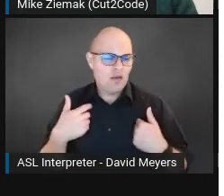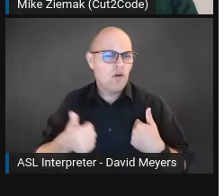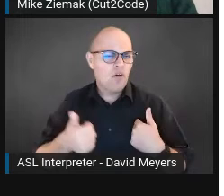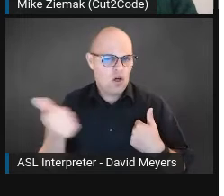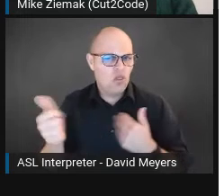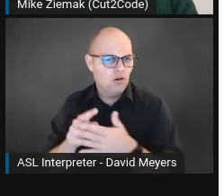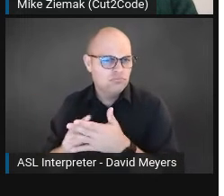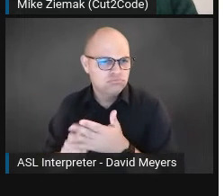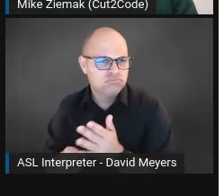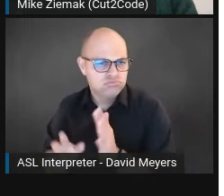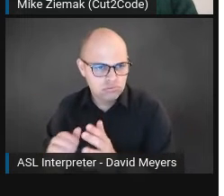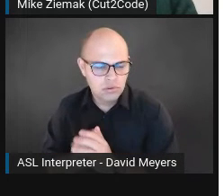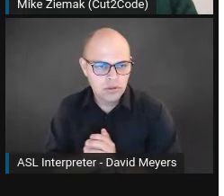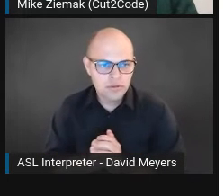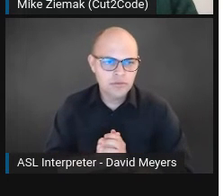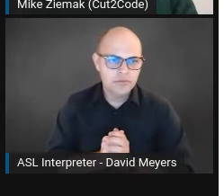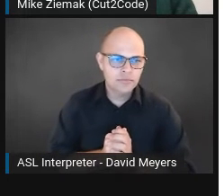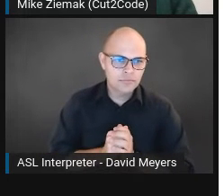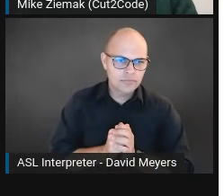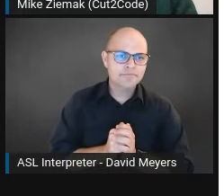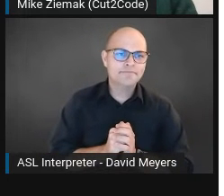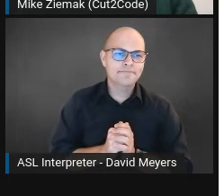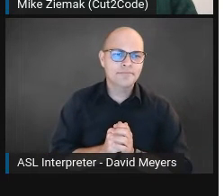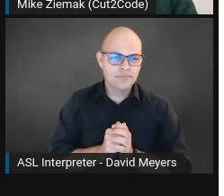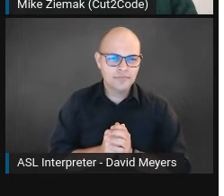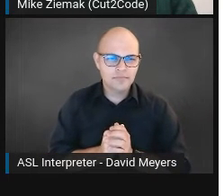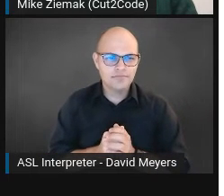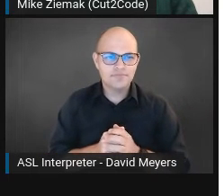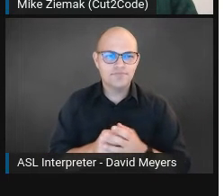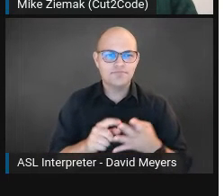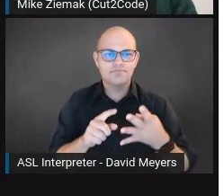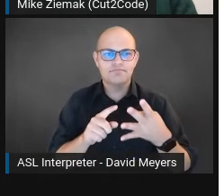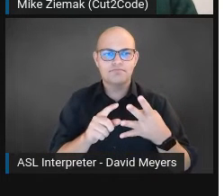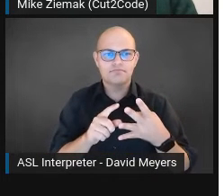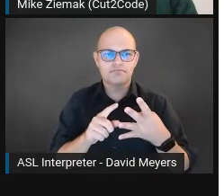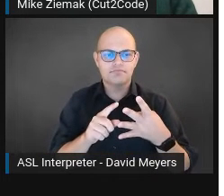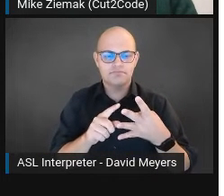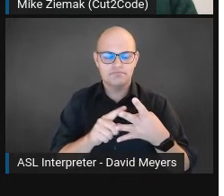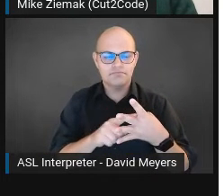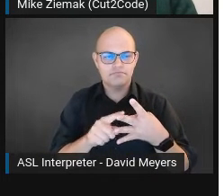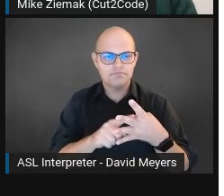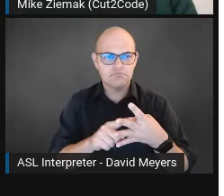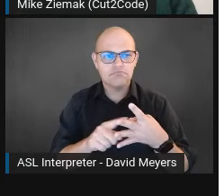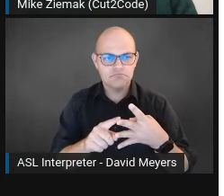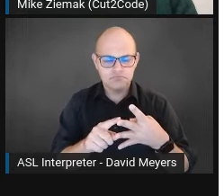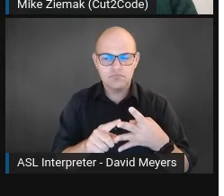Lighthouse accessibility checker comes in a bundle with Google PageSpeed Insights.